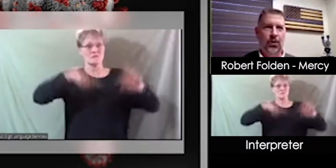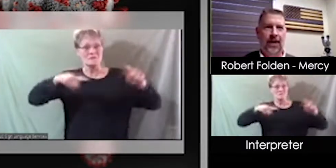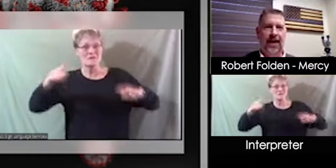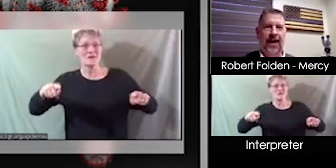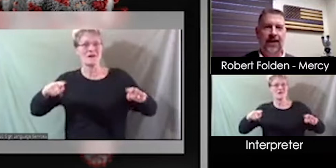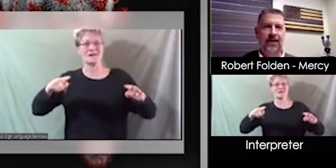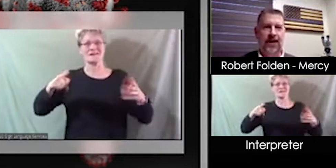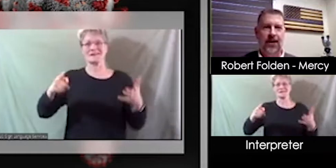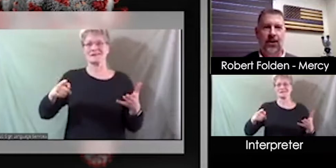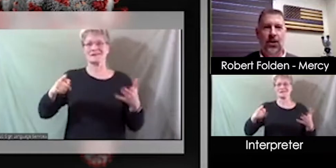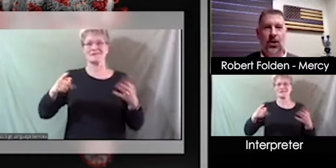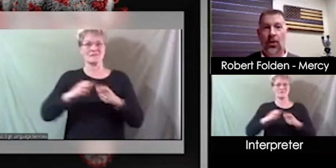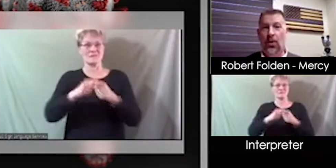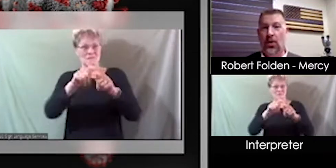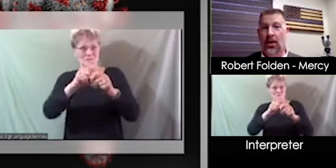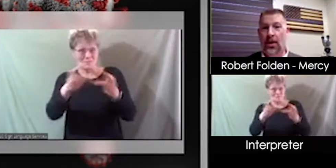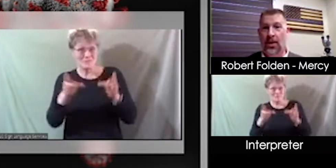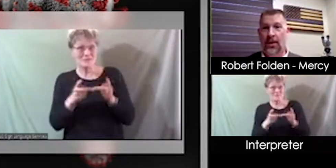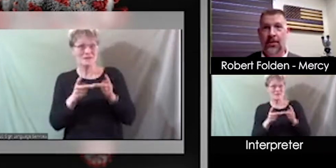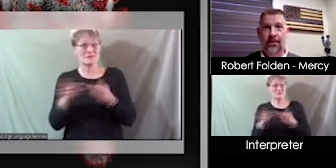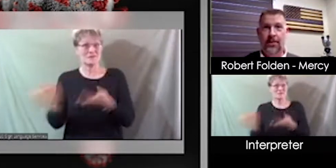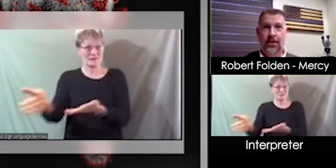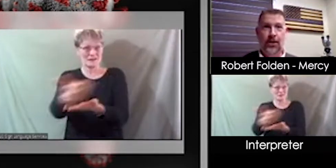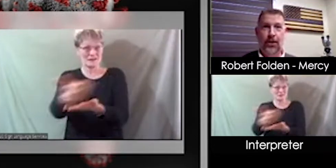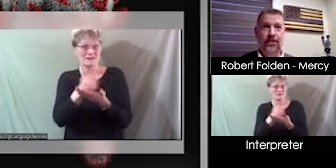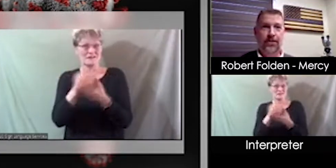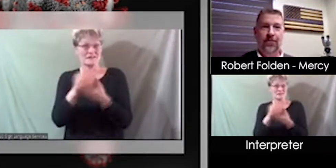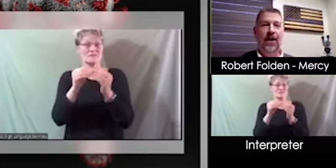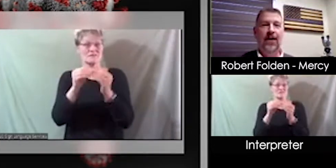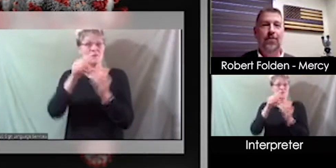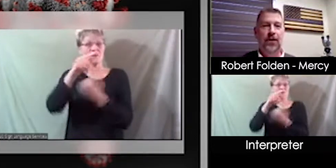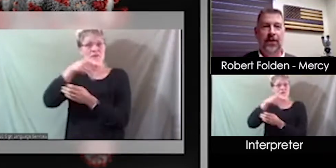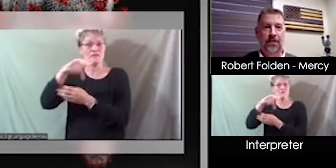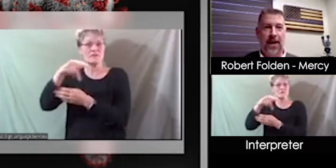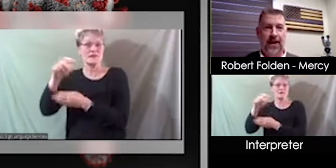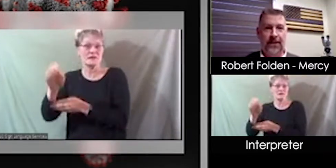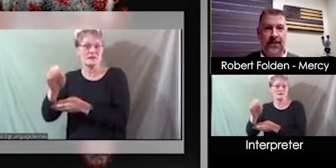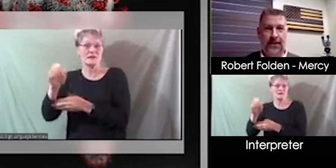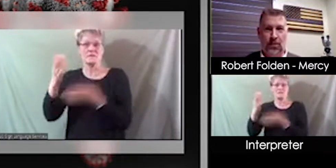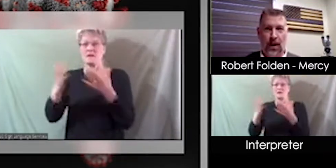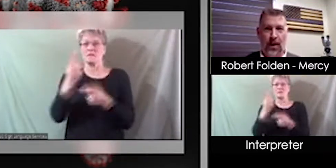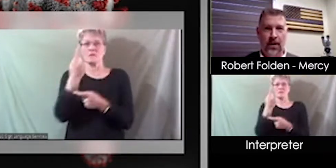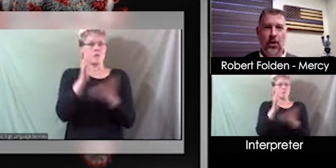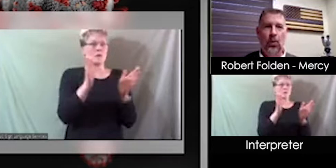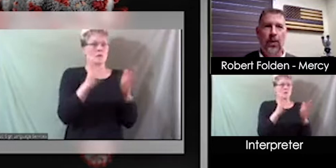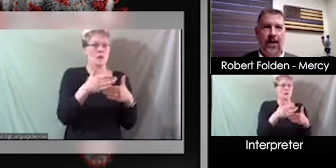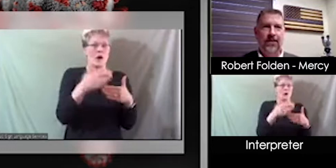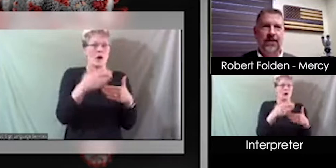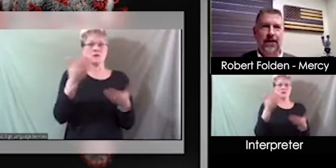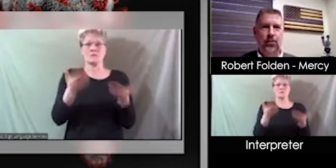or a case there or, you know, 5 million masks somewhere we have a team